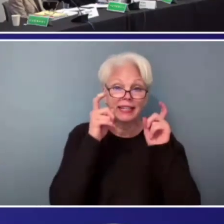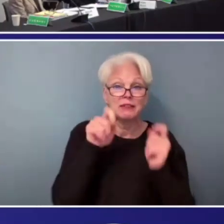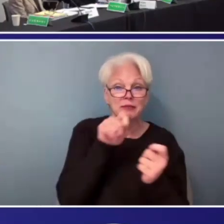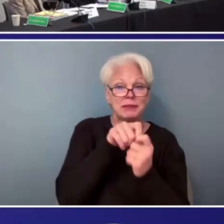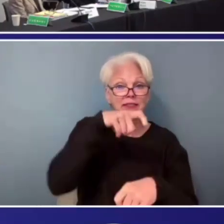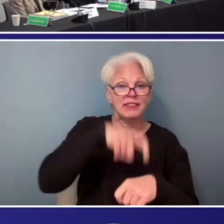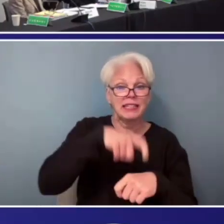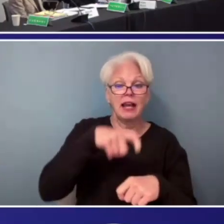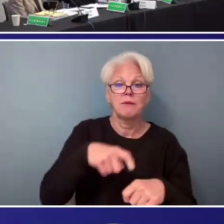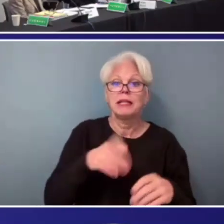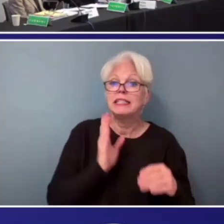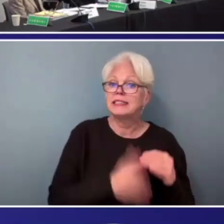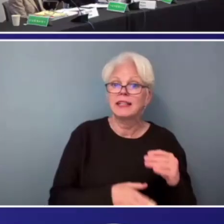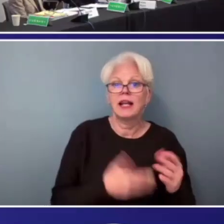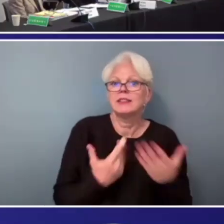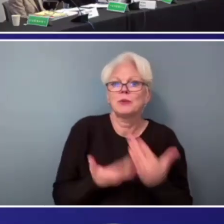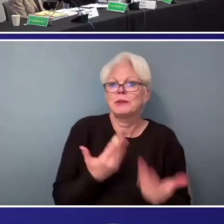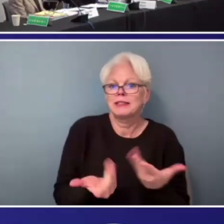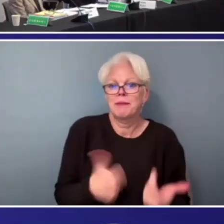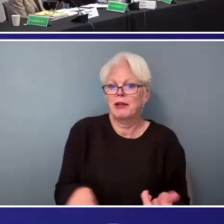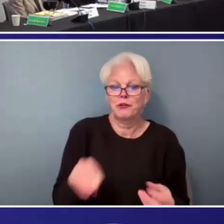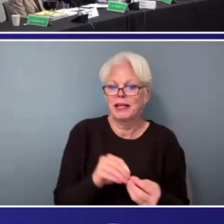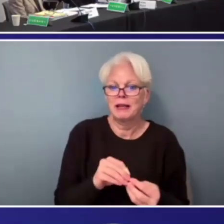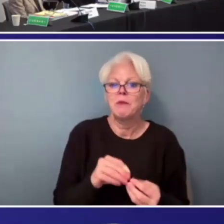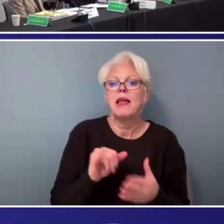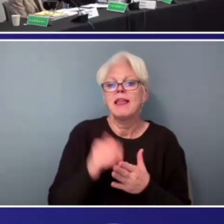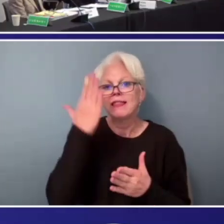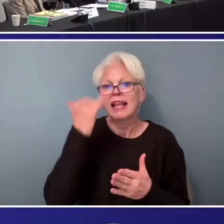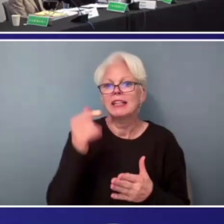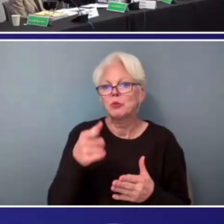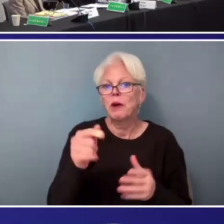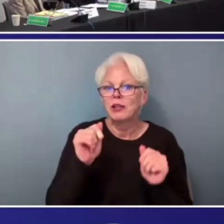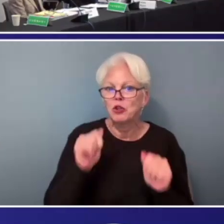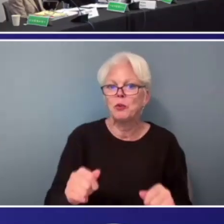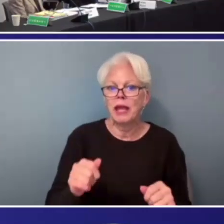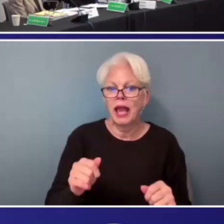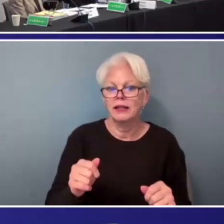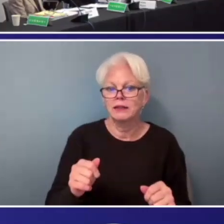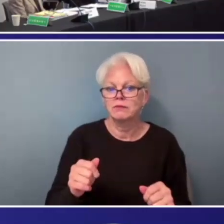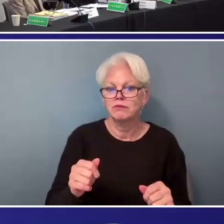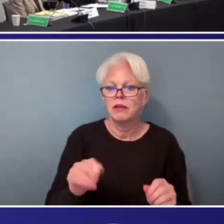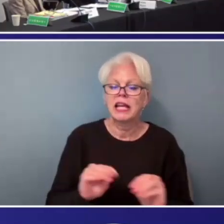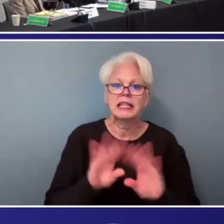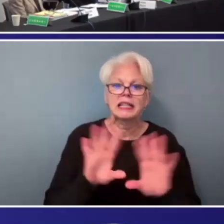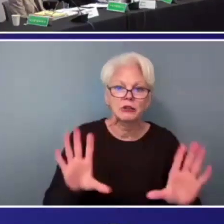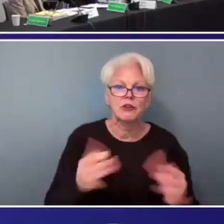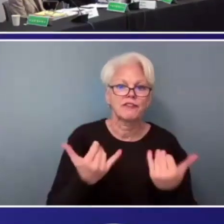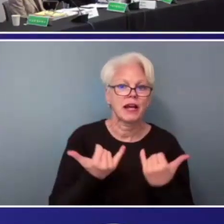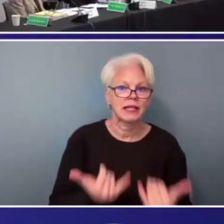it doesn't matter anymore. So that's why you can, you can clarify now because we --